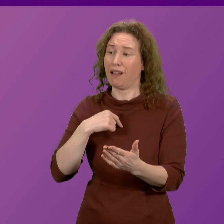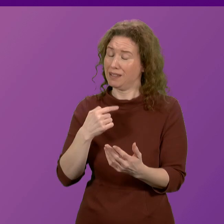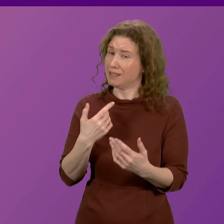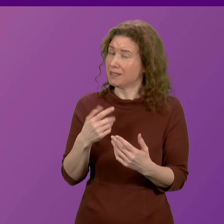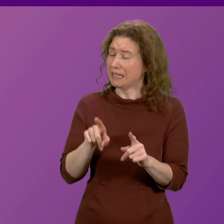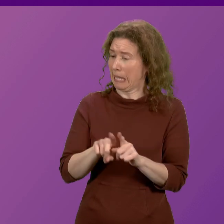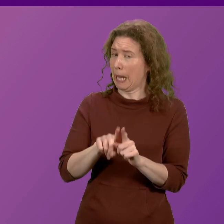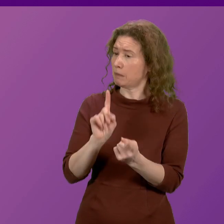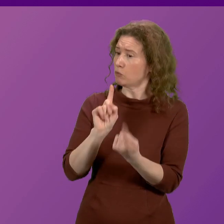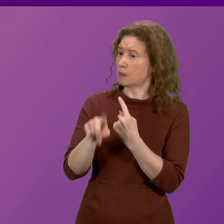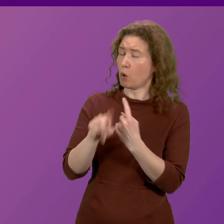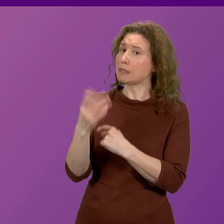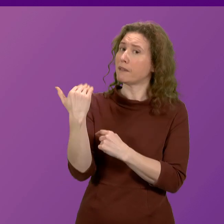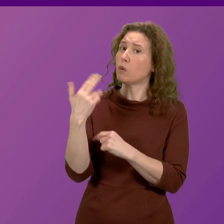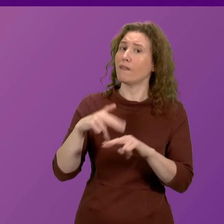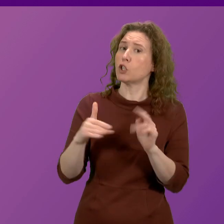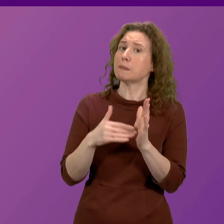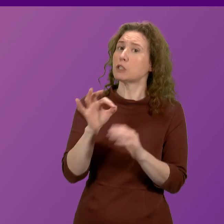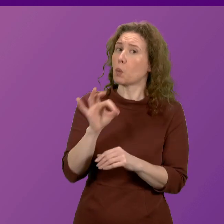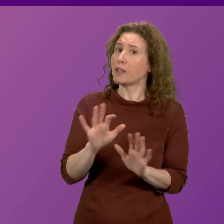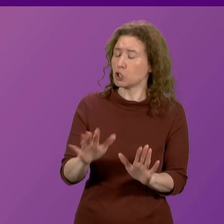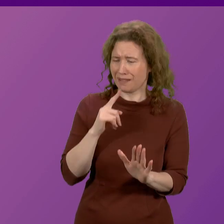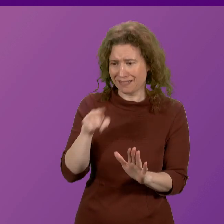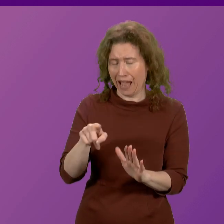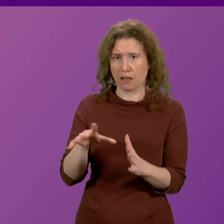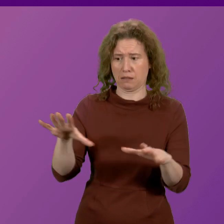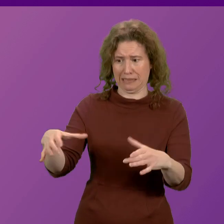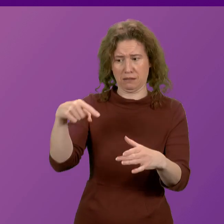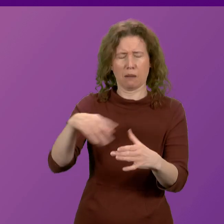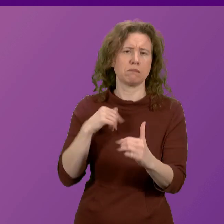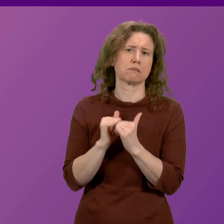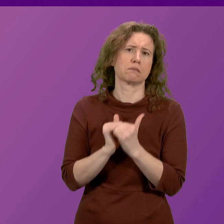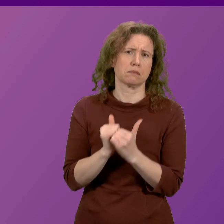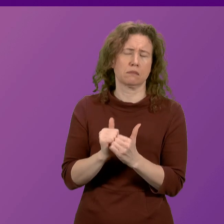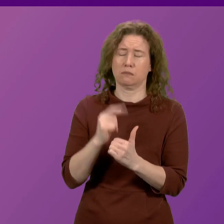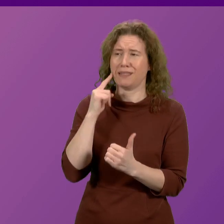to First Minister’s questions before, it is a community that is precious to me. It is vital that